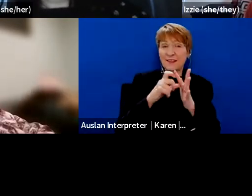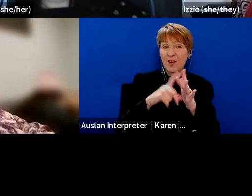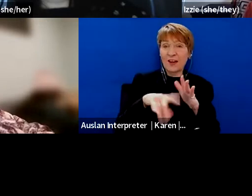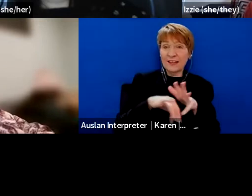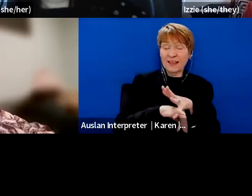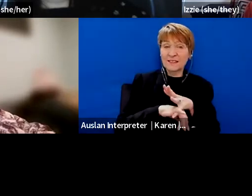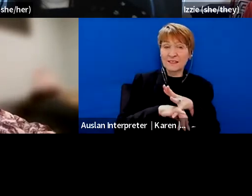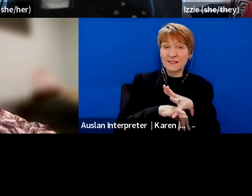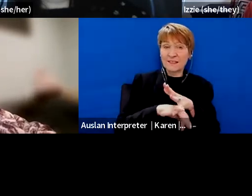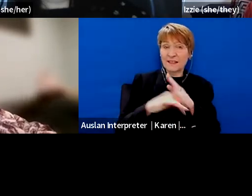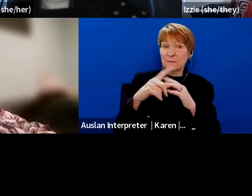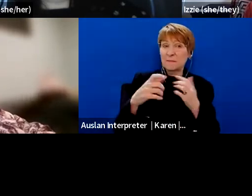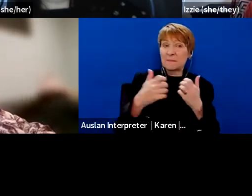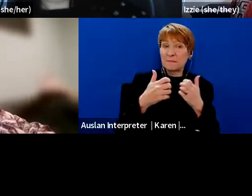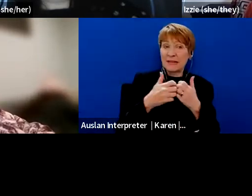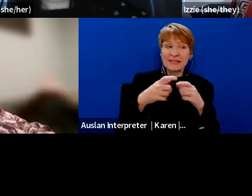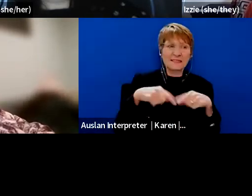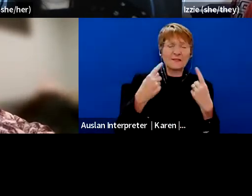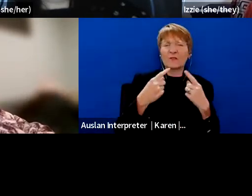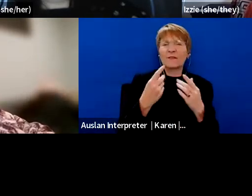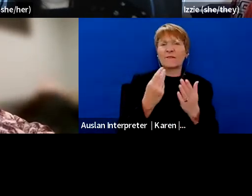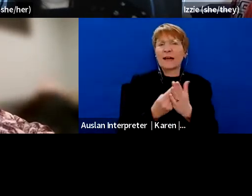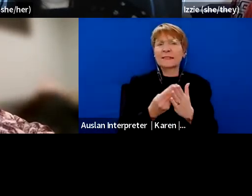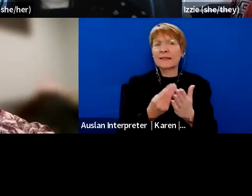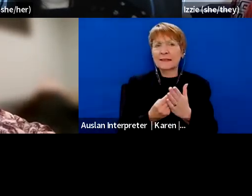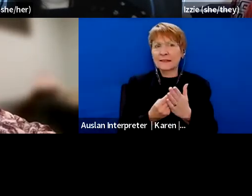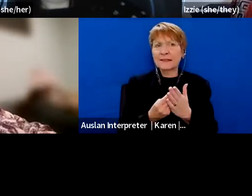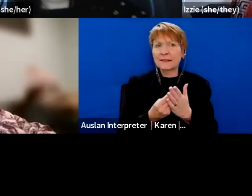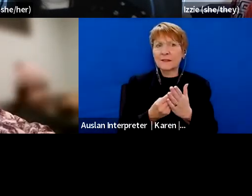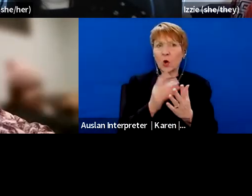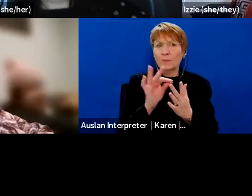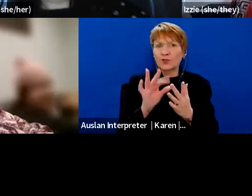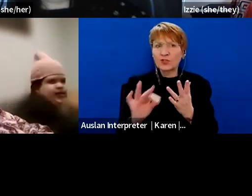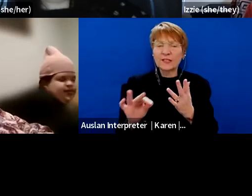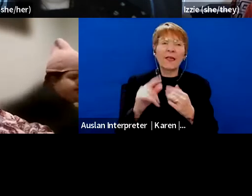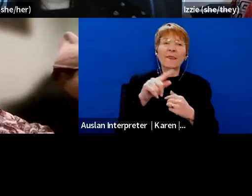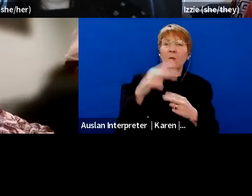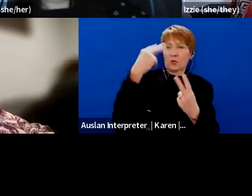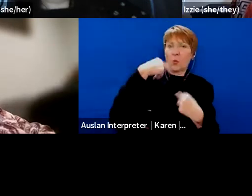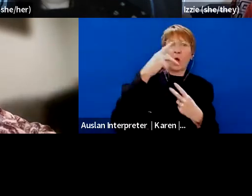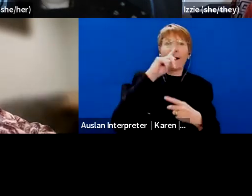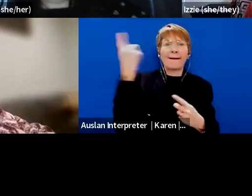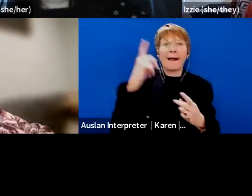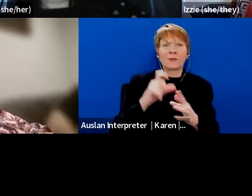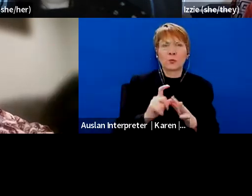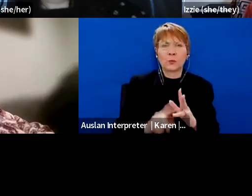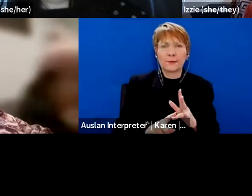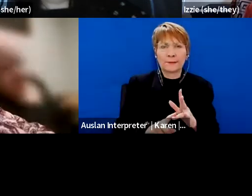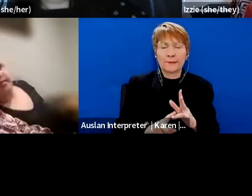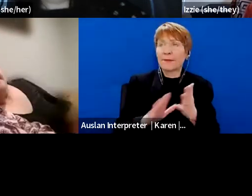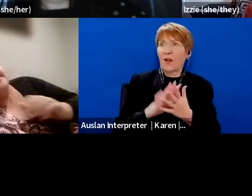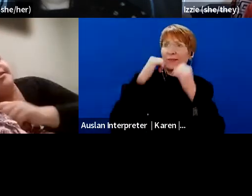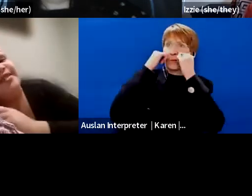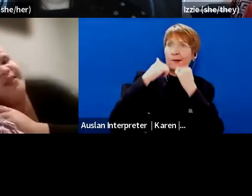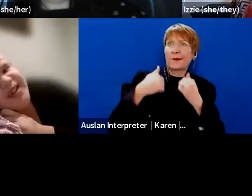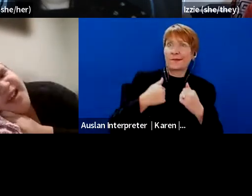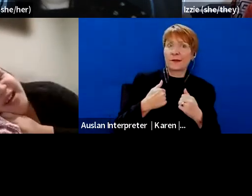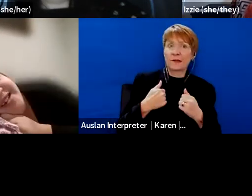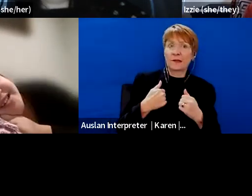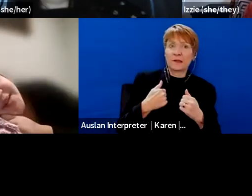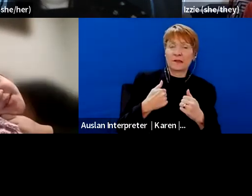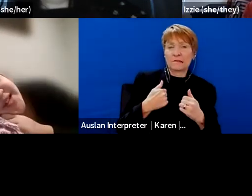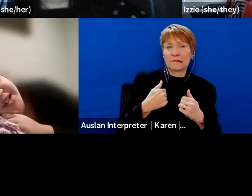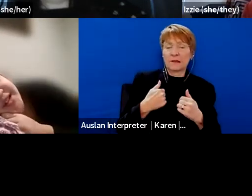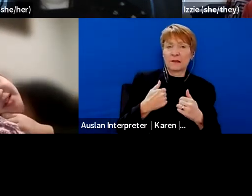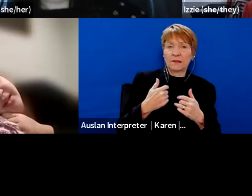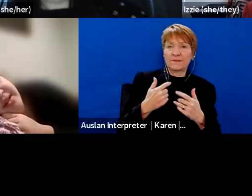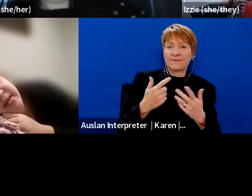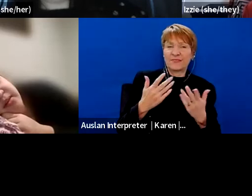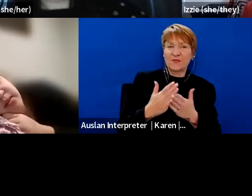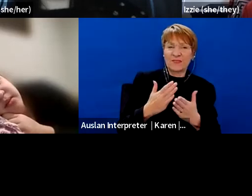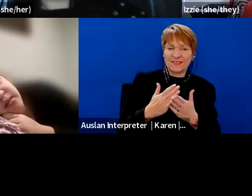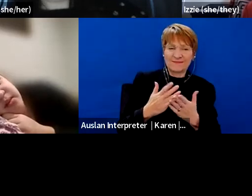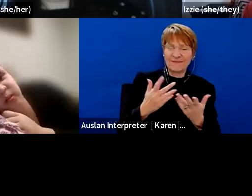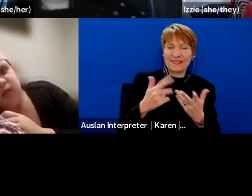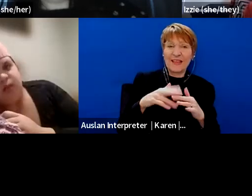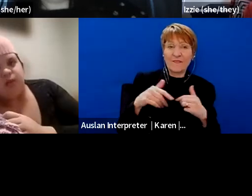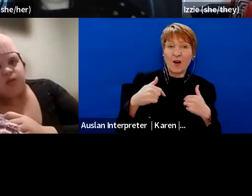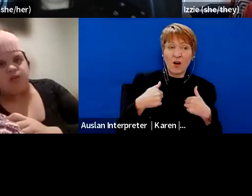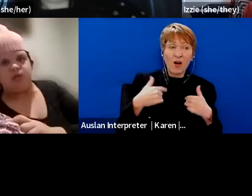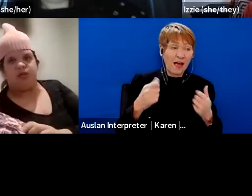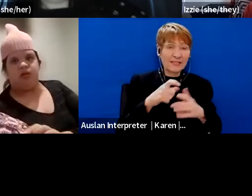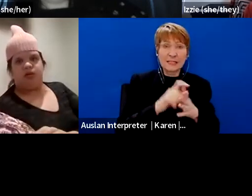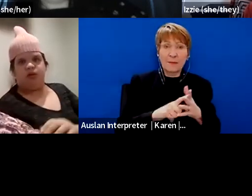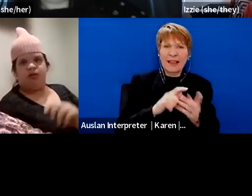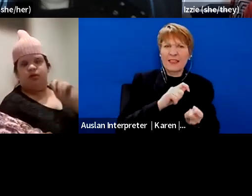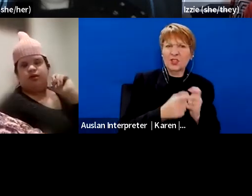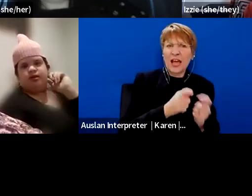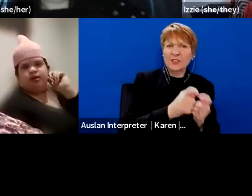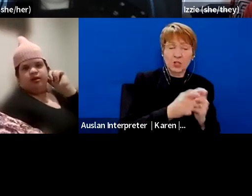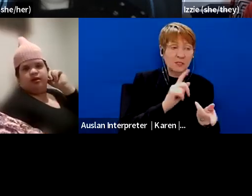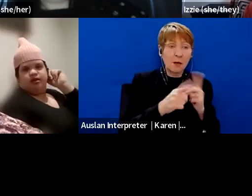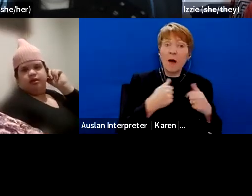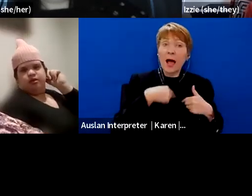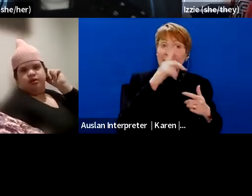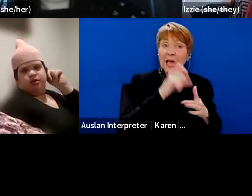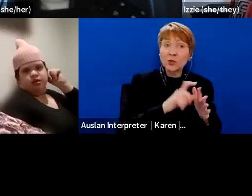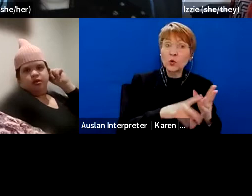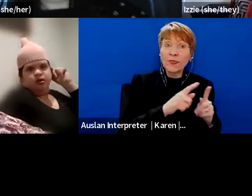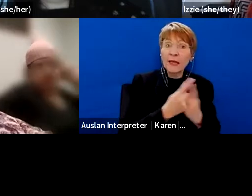India is an all, a lot of different funding options, offer often work from a deficit model. So you sort of have to prove how unwell you are which can be really difficult when, you know, if you've got a dynamic disability and at certain times you're well